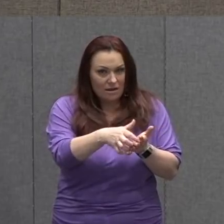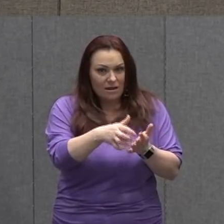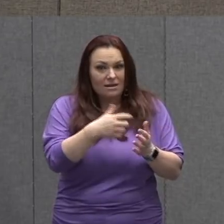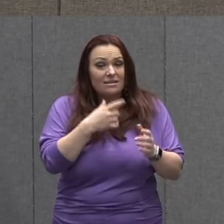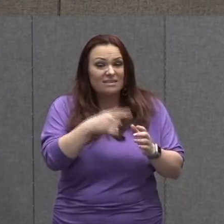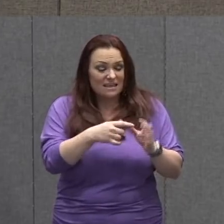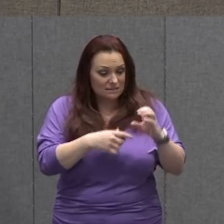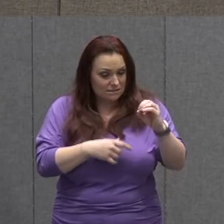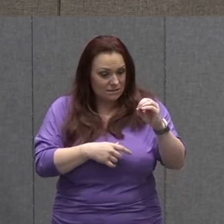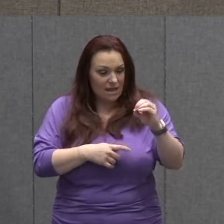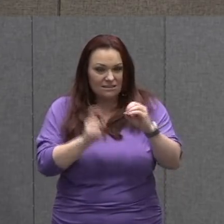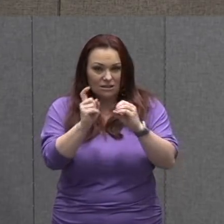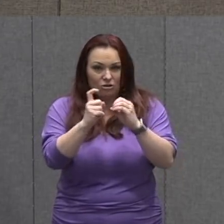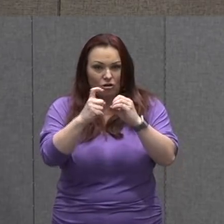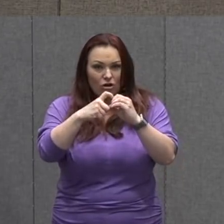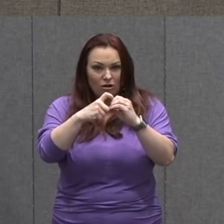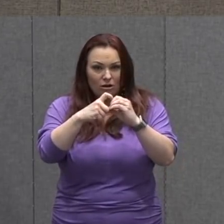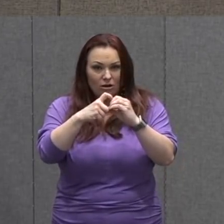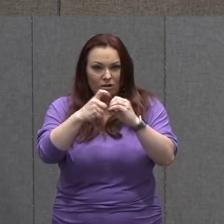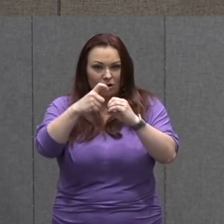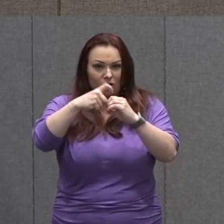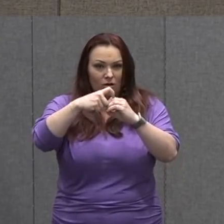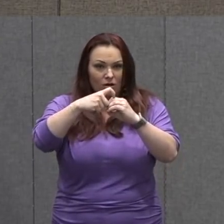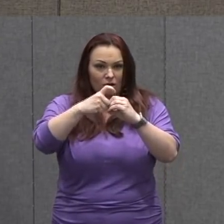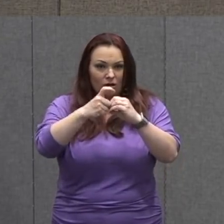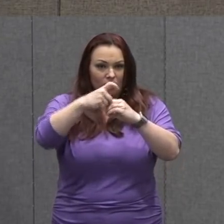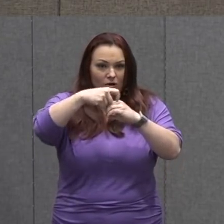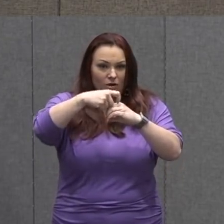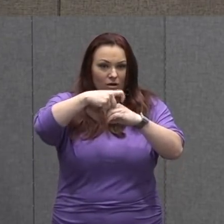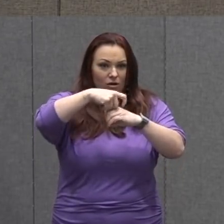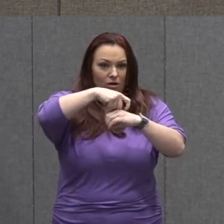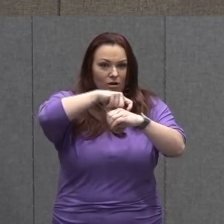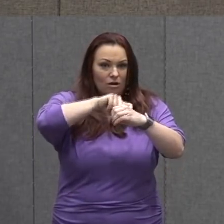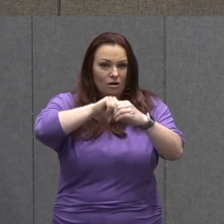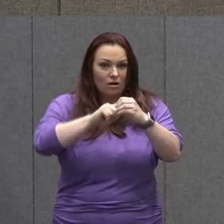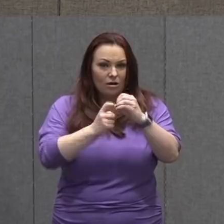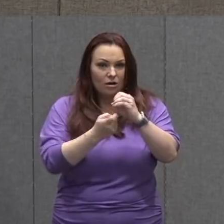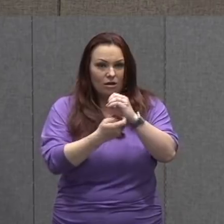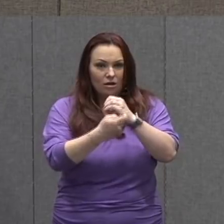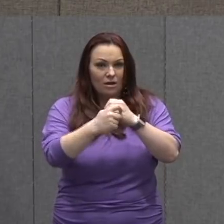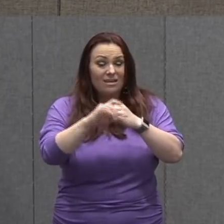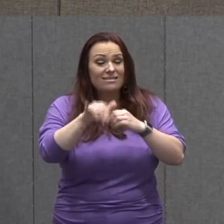or little rough parts. That's an adaptation. Because this seed,